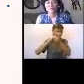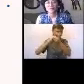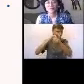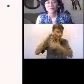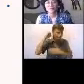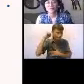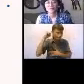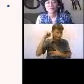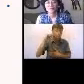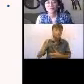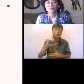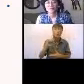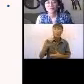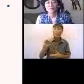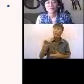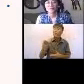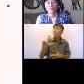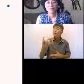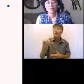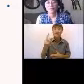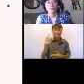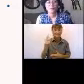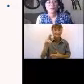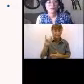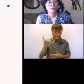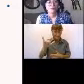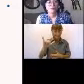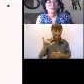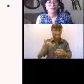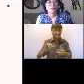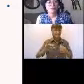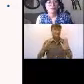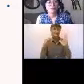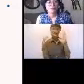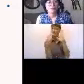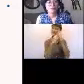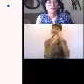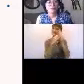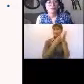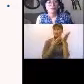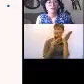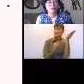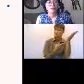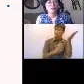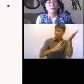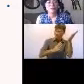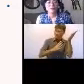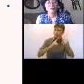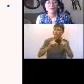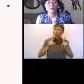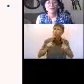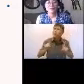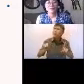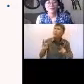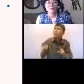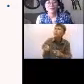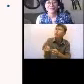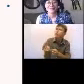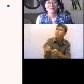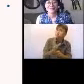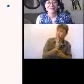action of what you plan to do in the moment. I'm sure I'm part of some stock photo somewhere